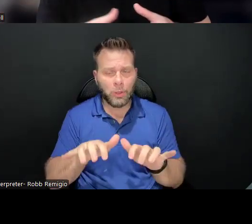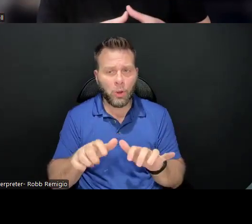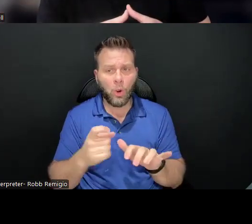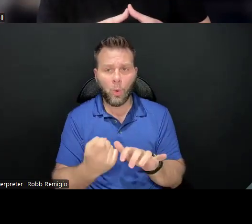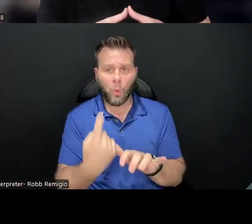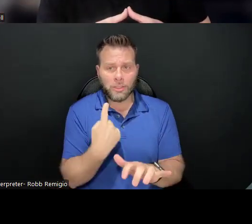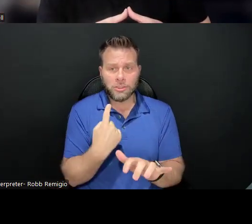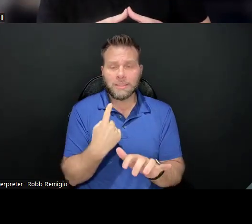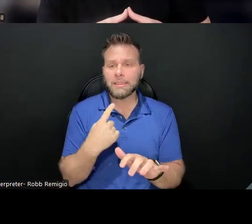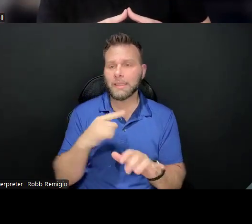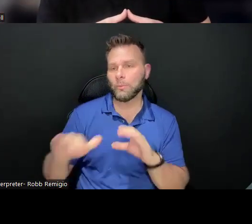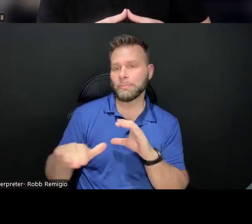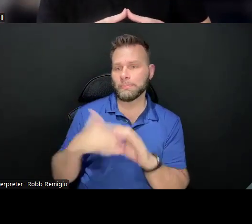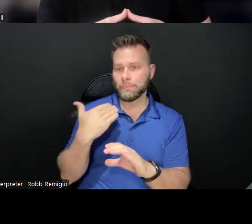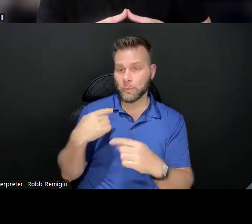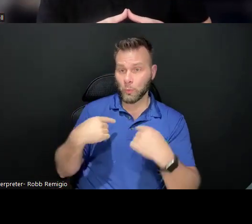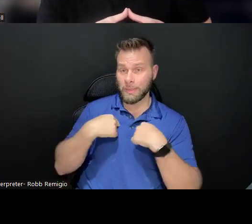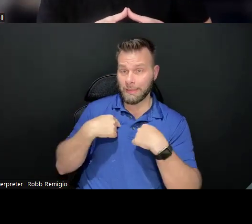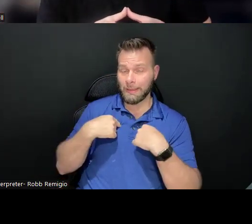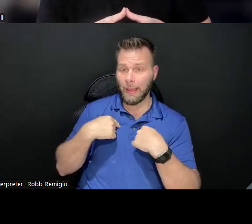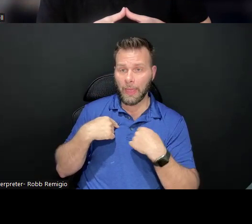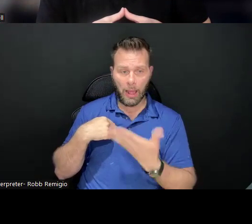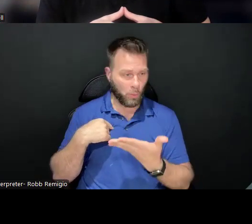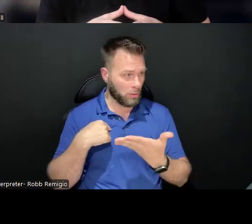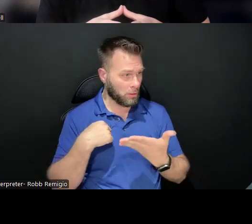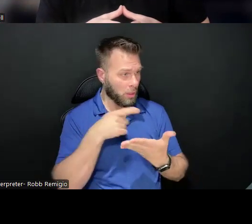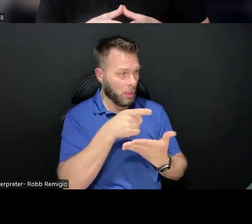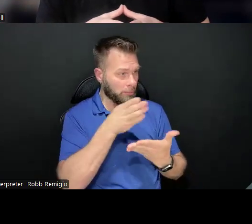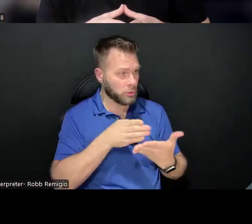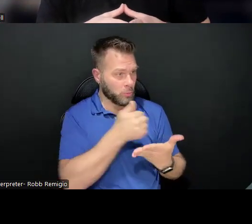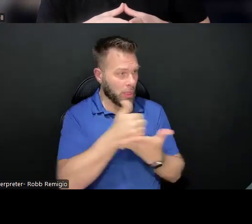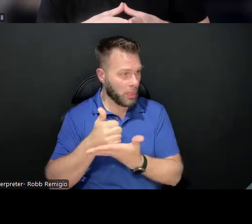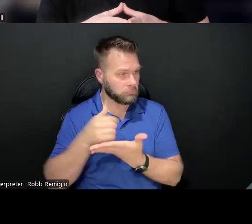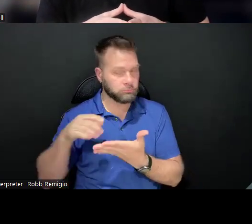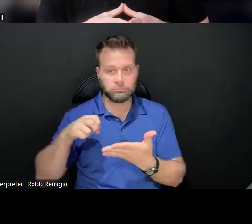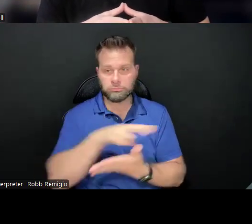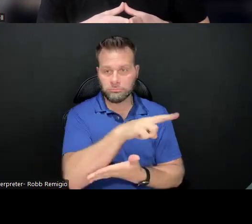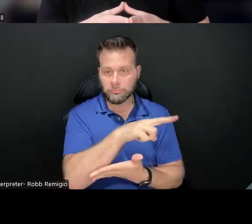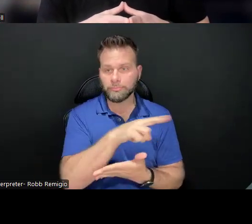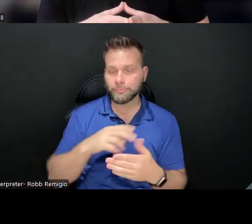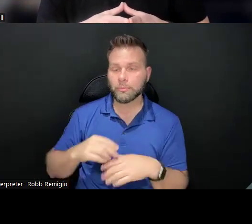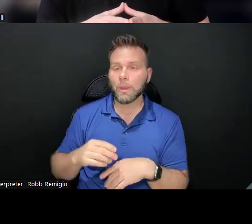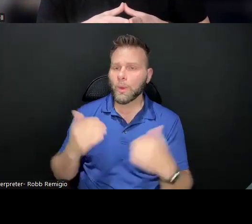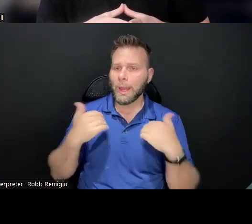there, it likely will get to me and I can refer it to the person We also have a large